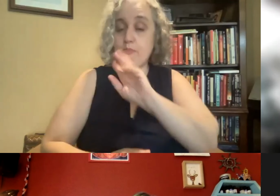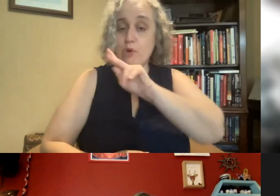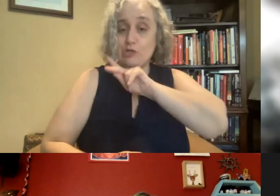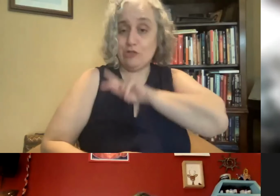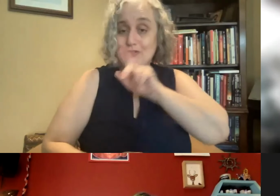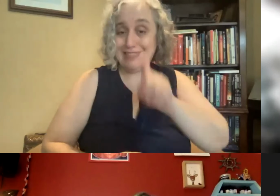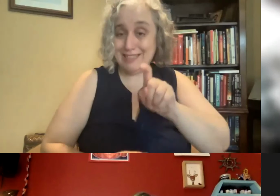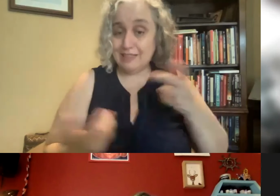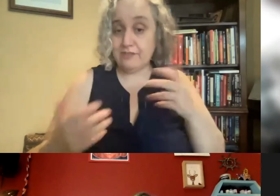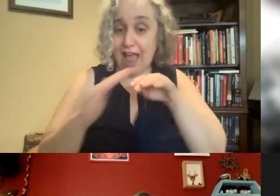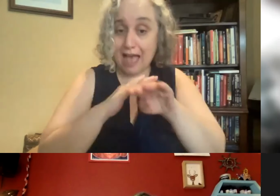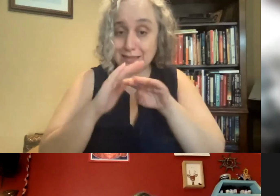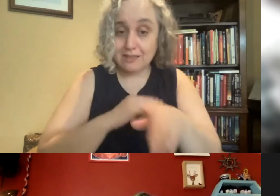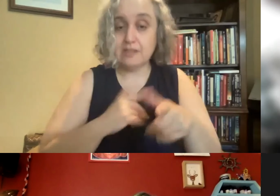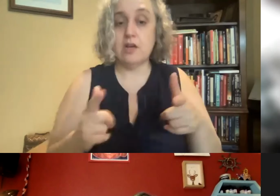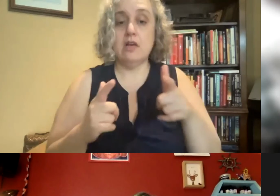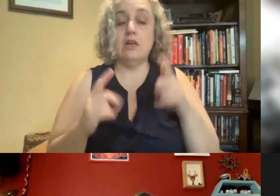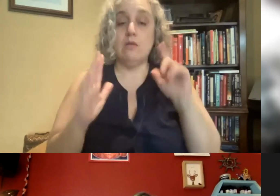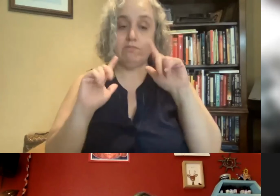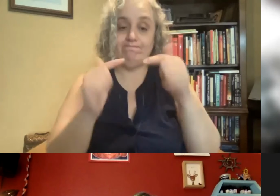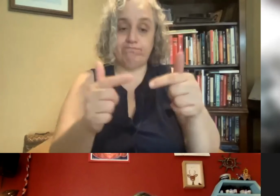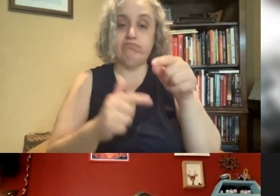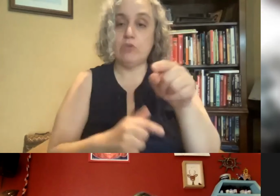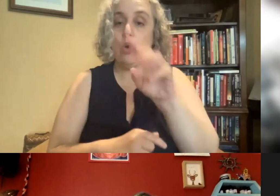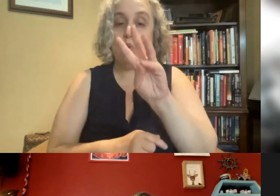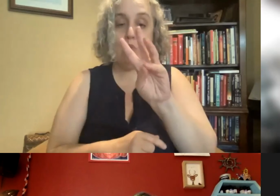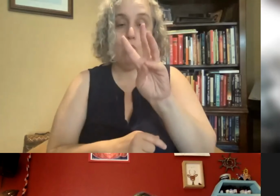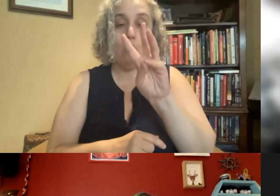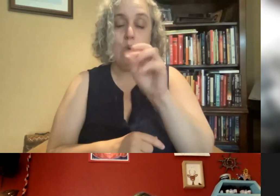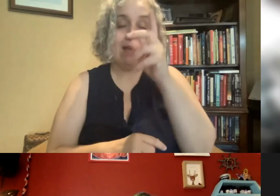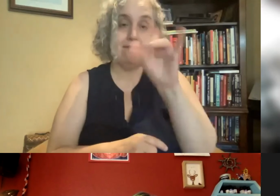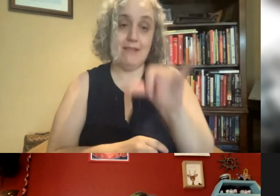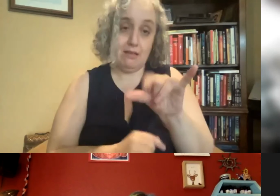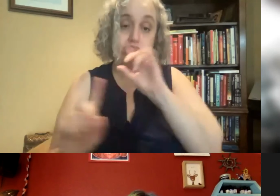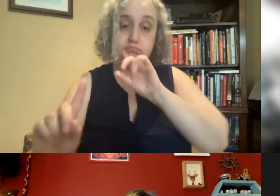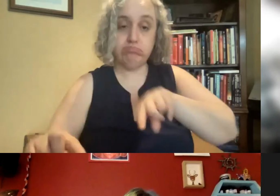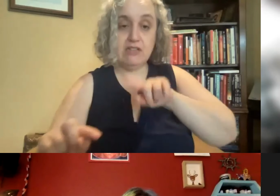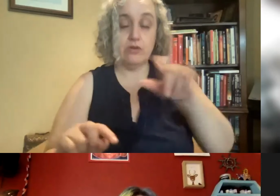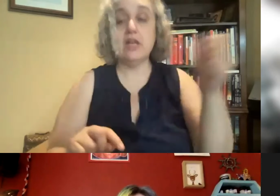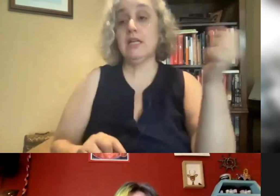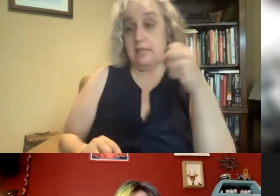But I'll let Wendy answer as well. Wendy Chisholm: Yeah, I think there's